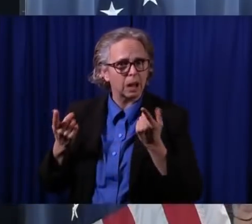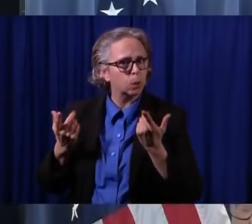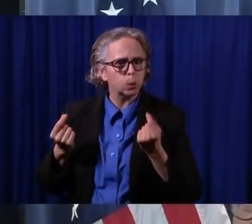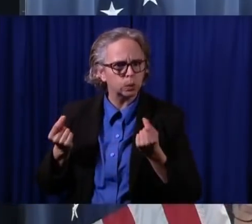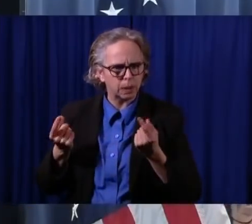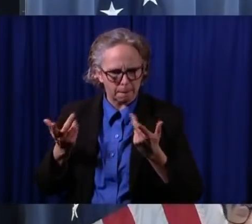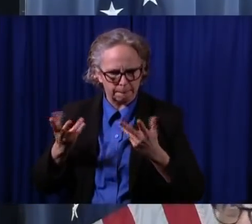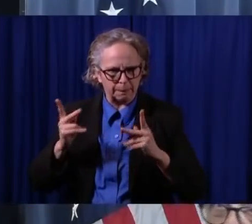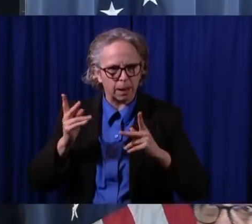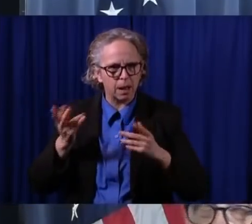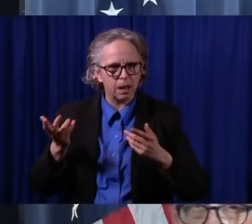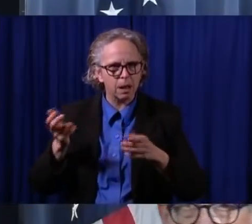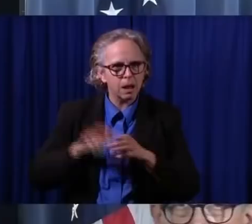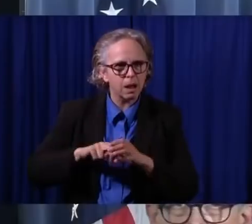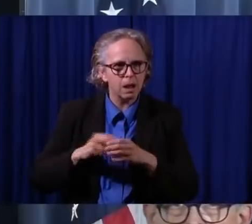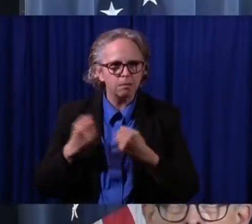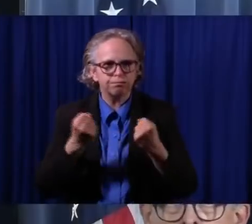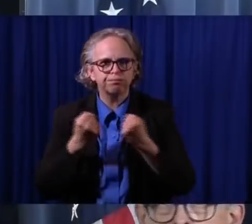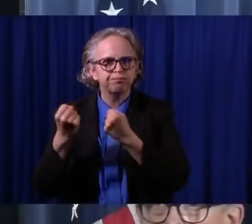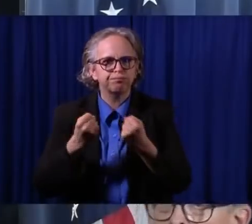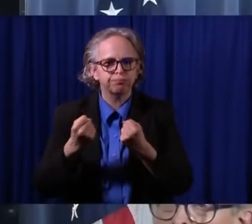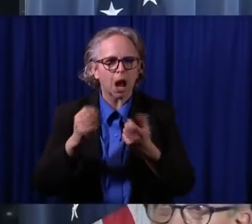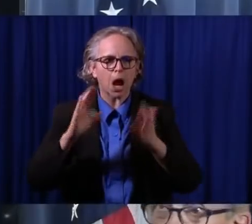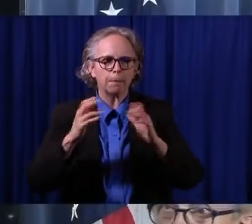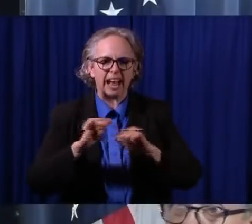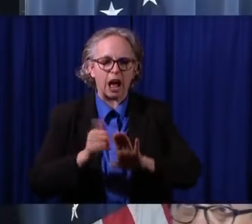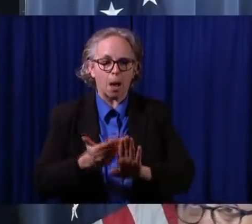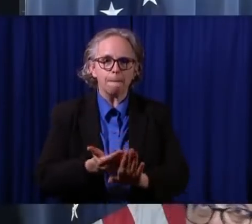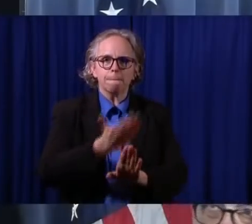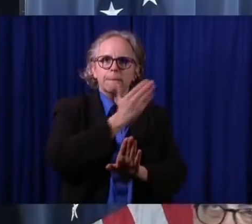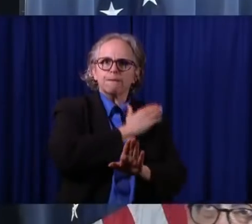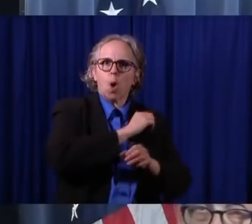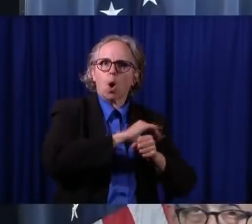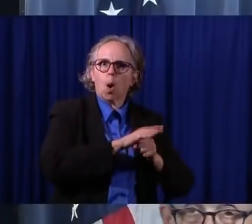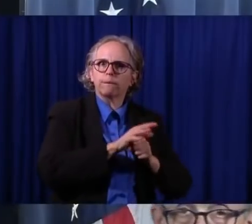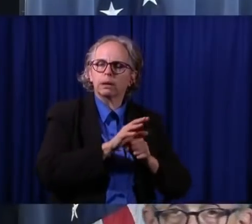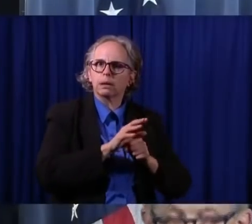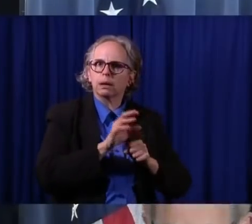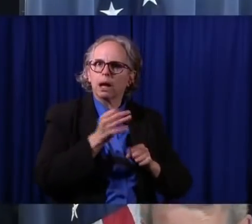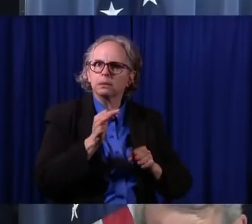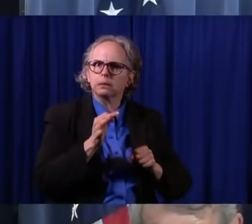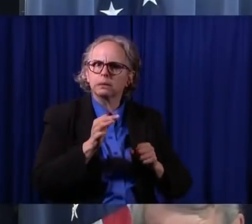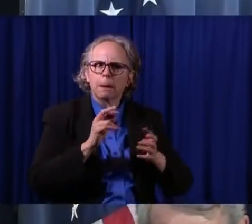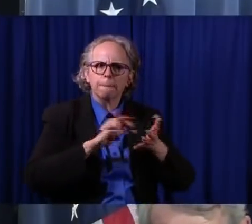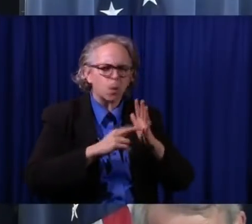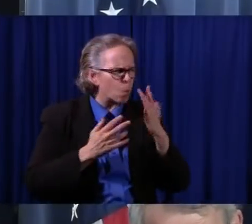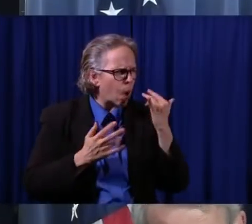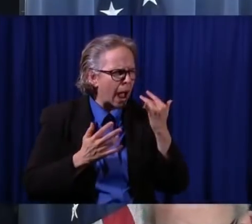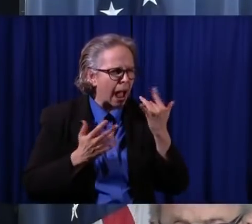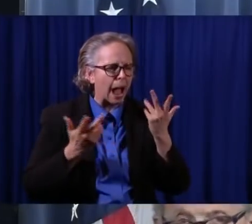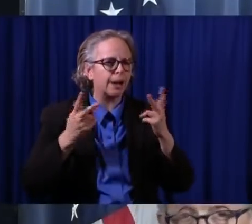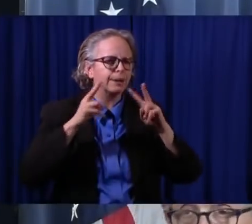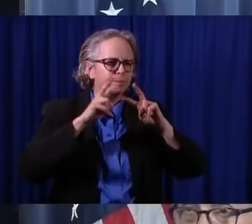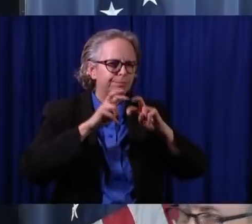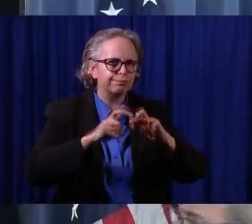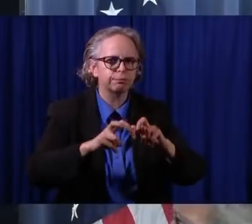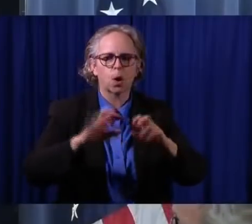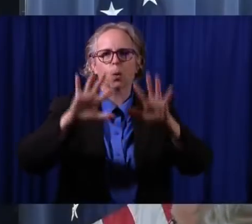TO 50%. HERE, WE ARE SEEING IT LOOKS LIKE 45% IT WENT DOWN. THEN, IT IS GOING BACK UP, DRIVING MOBILITY IN MONTGOMERY COUNTY IS SURPASSED PRE-COVID- 19 LEVELS. IT IS BACK UP.